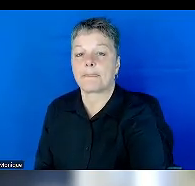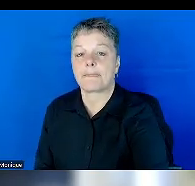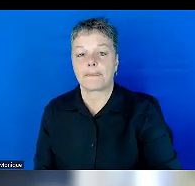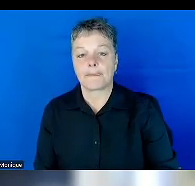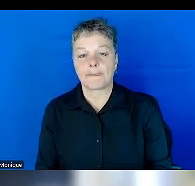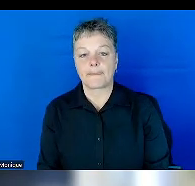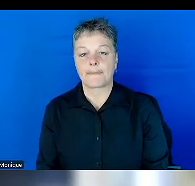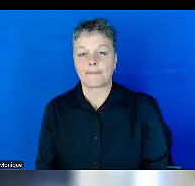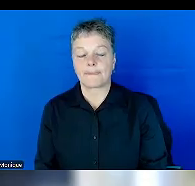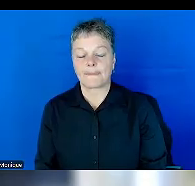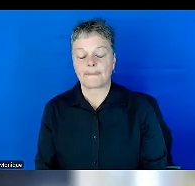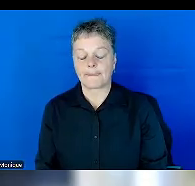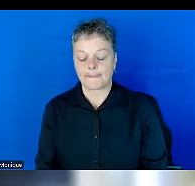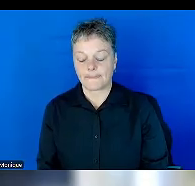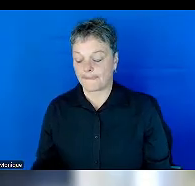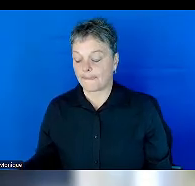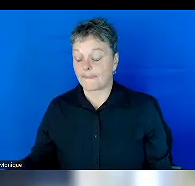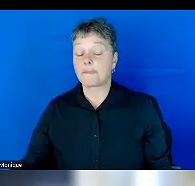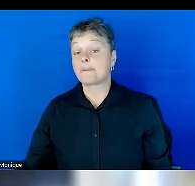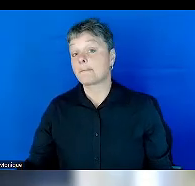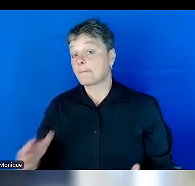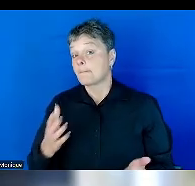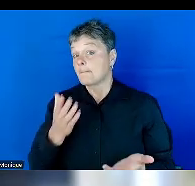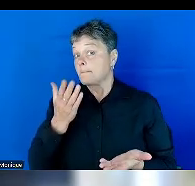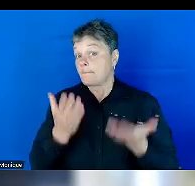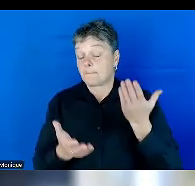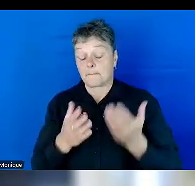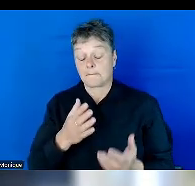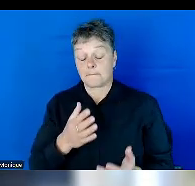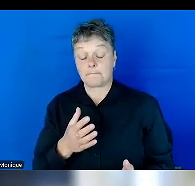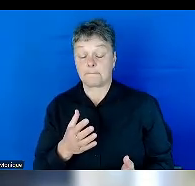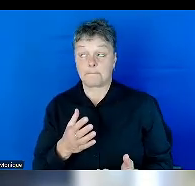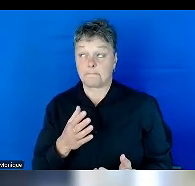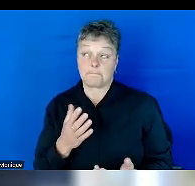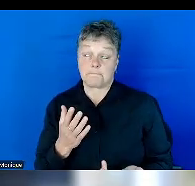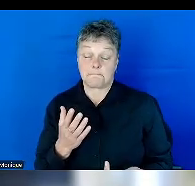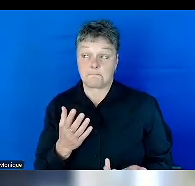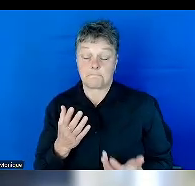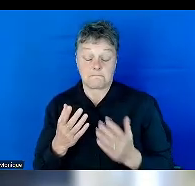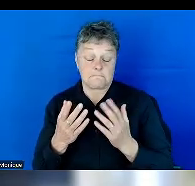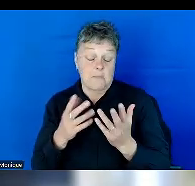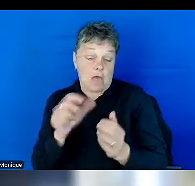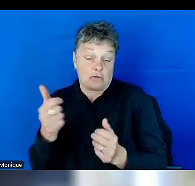it's an issue that has never been heard before. It's a new issue that there is no nothing in the